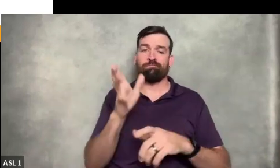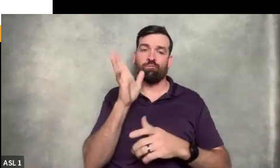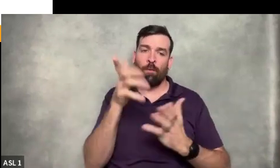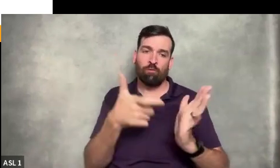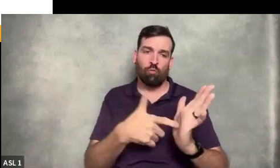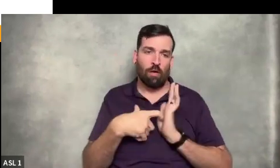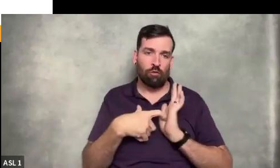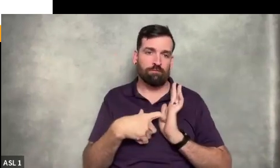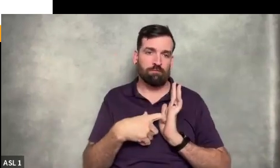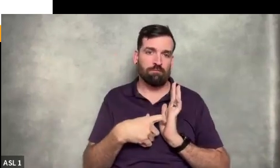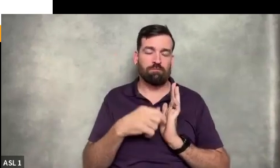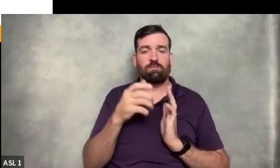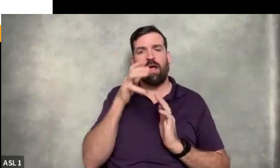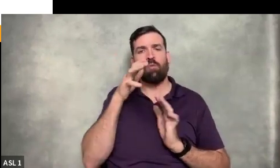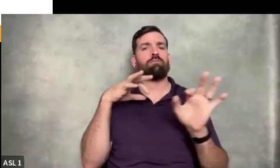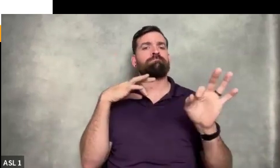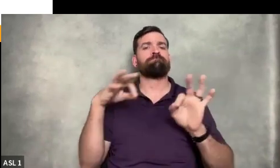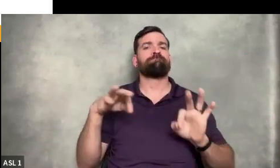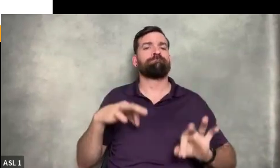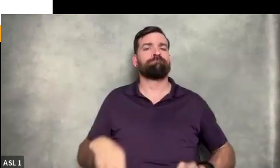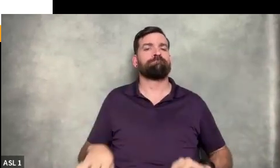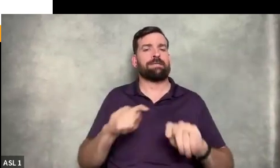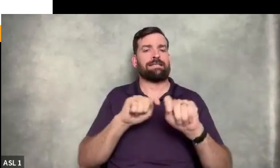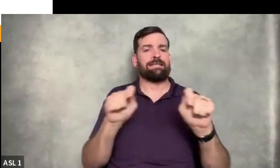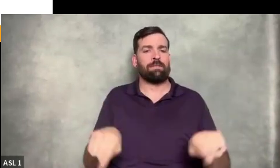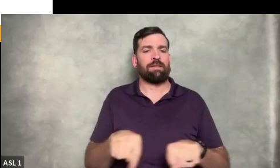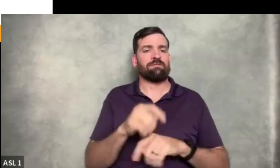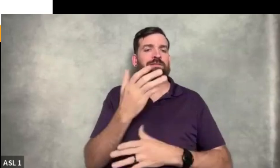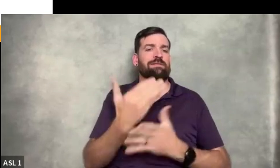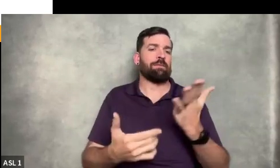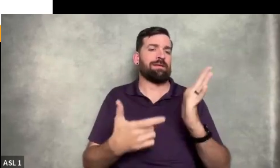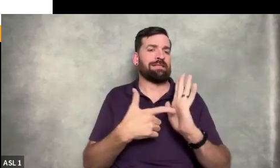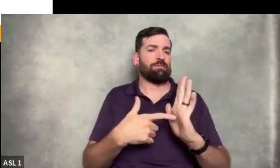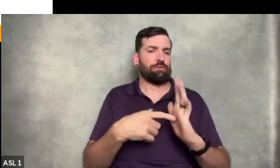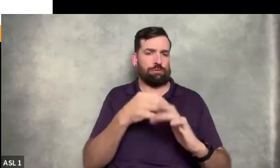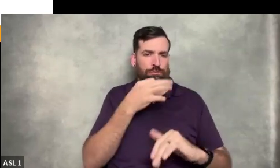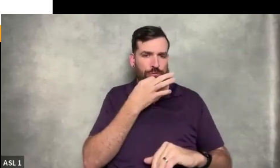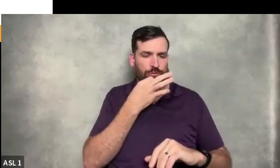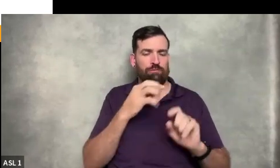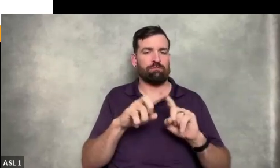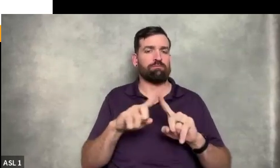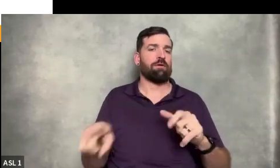will go through the template and some examples in a minute, but first I want to go through the